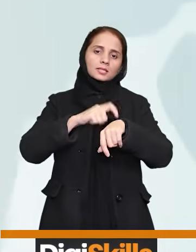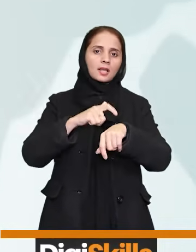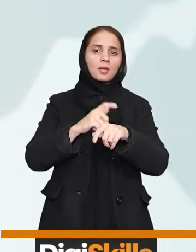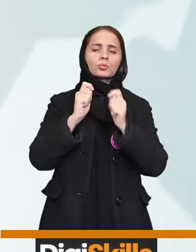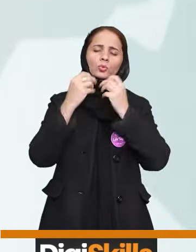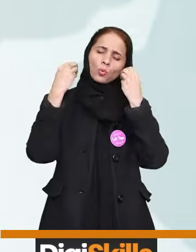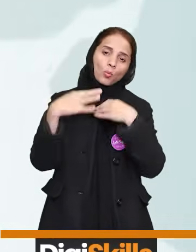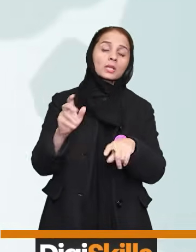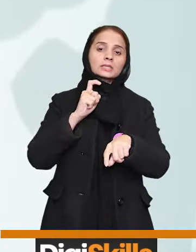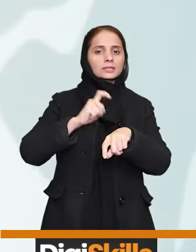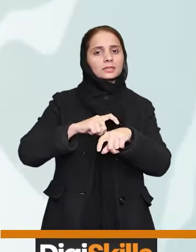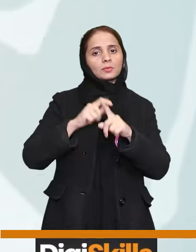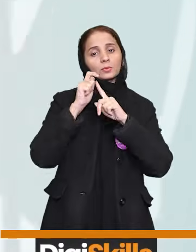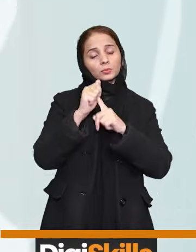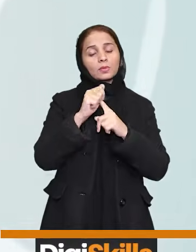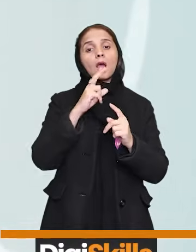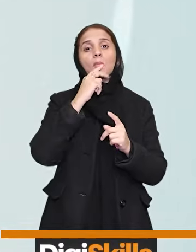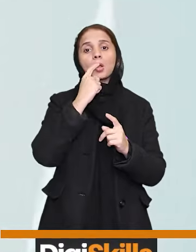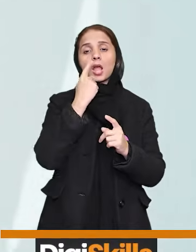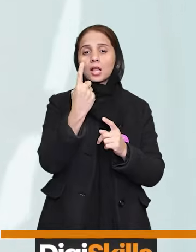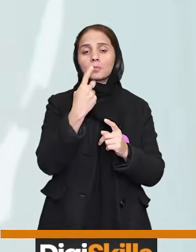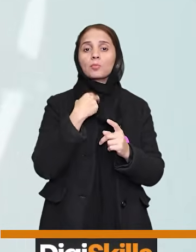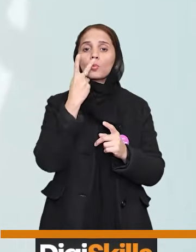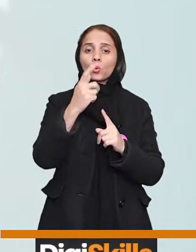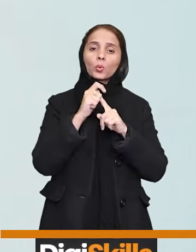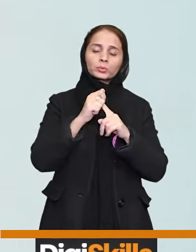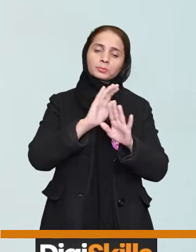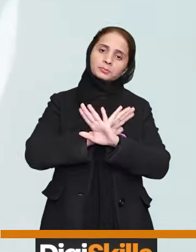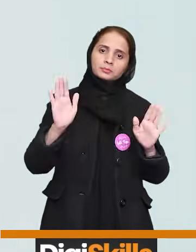what come may, I will definitely stand by my words.